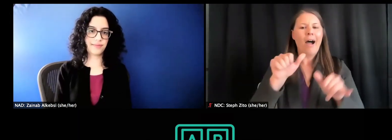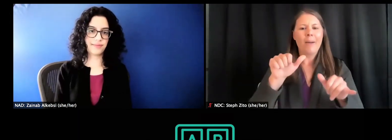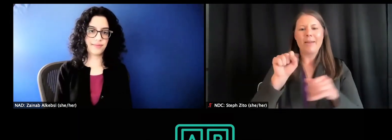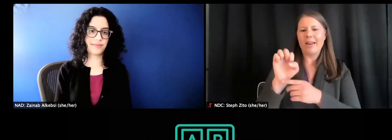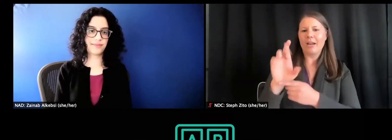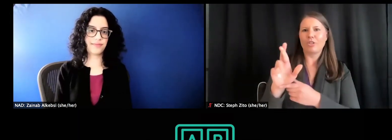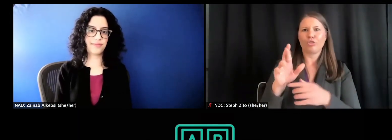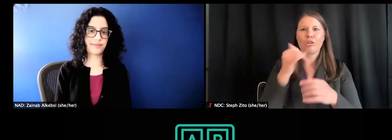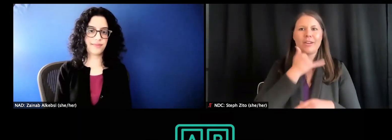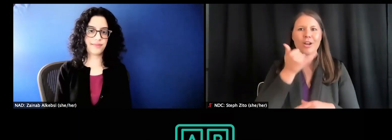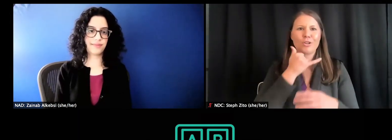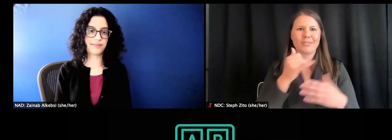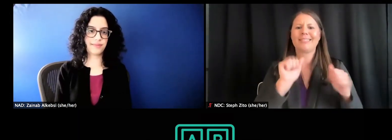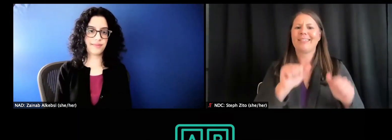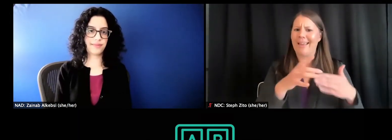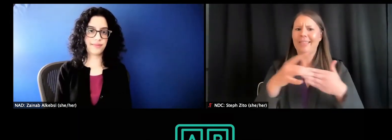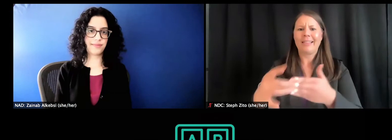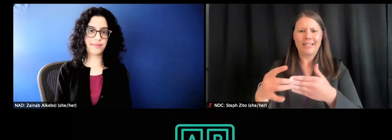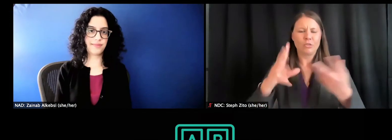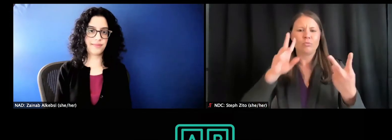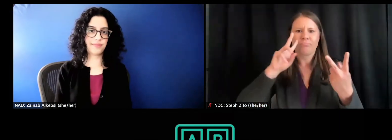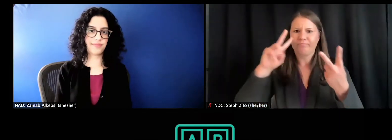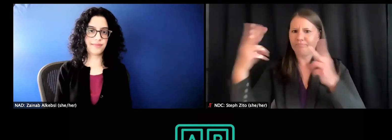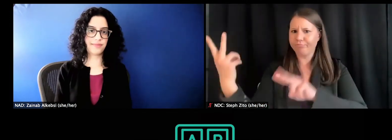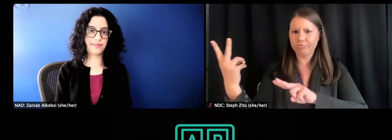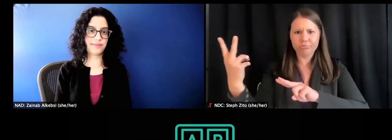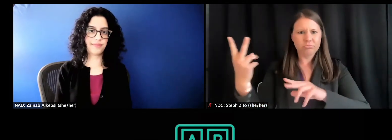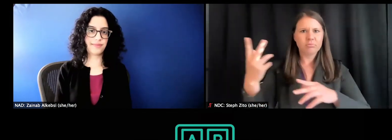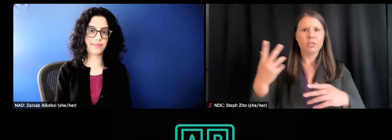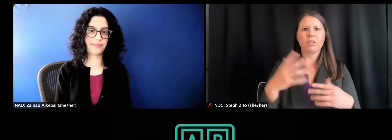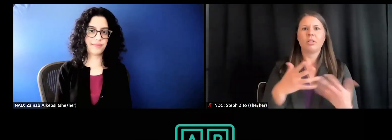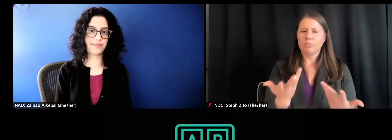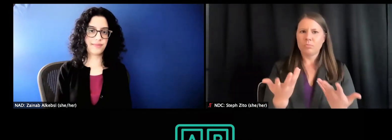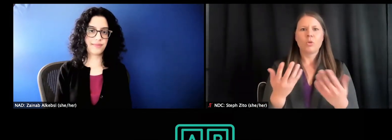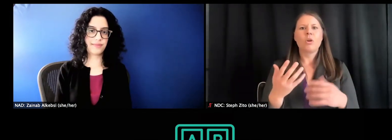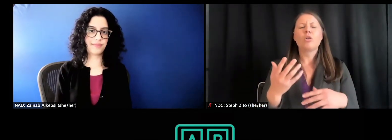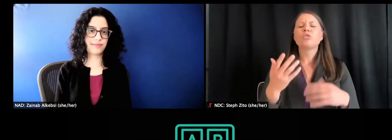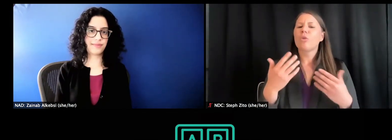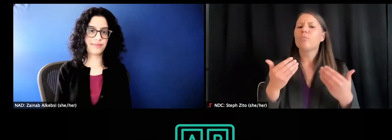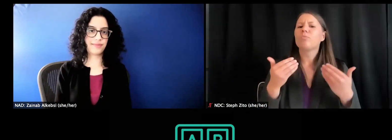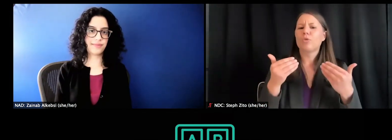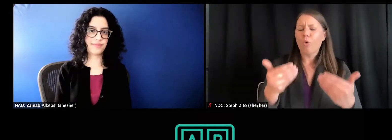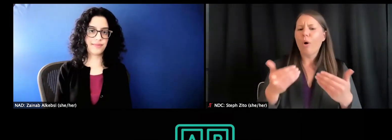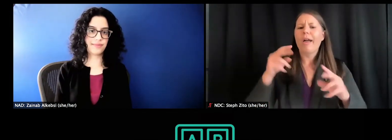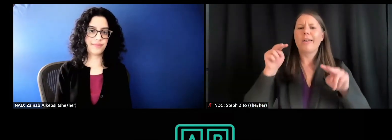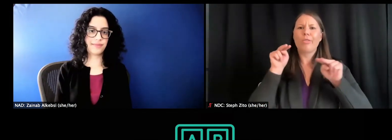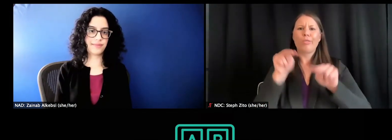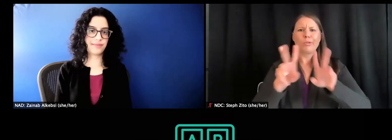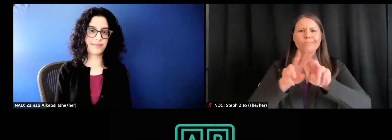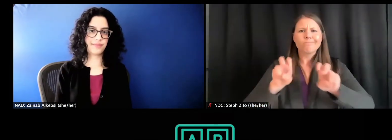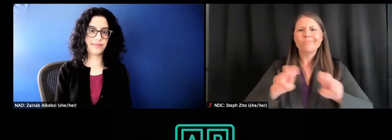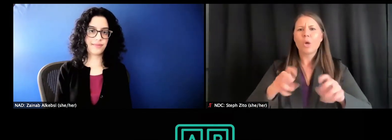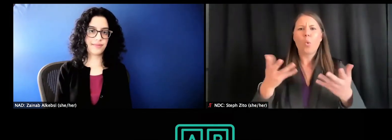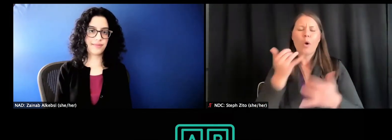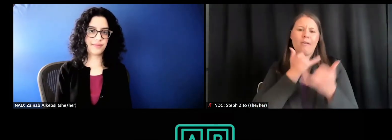The common errors in the Automatic Speech Recognition also led to many misunderstandings.